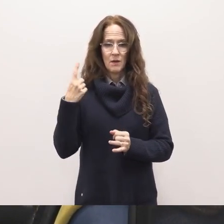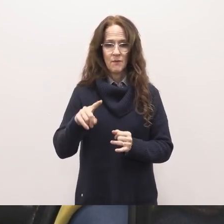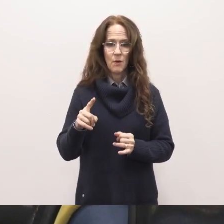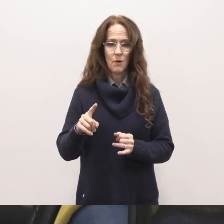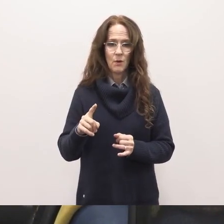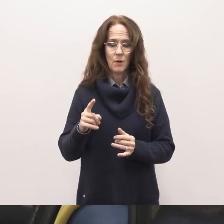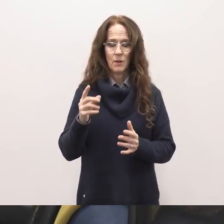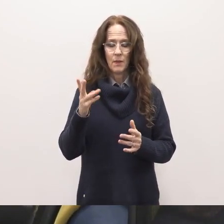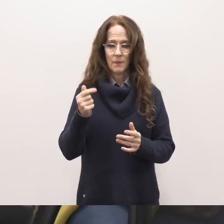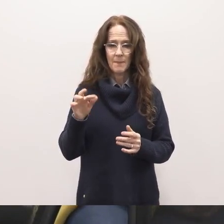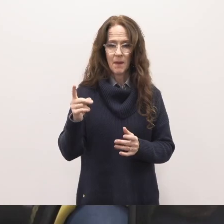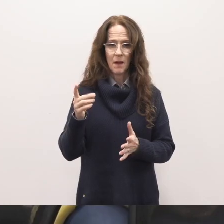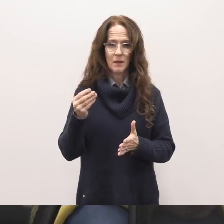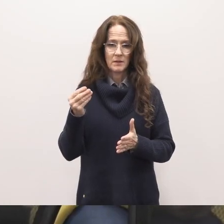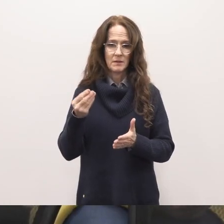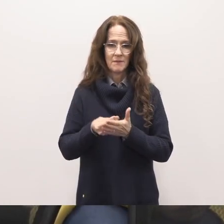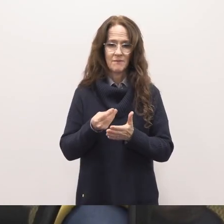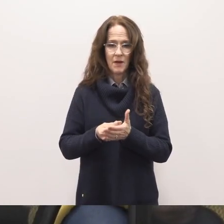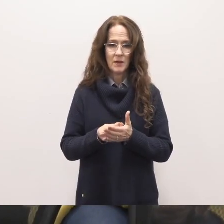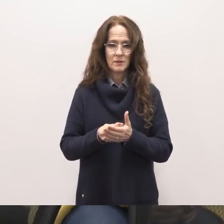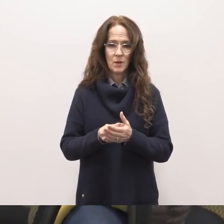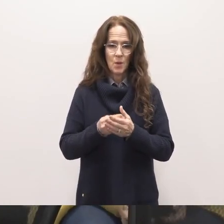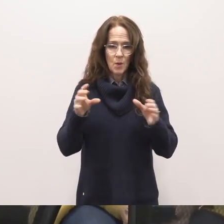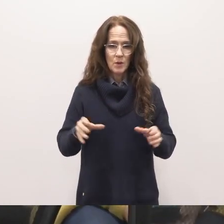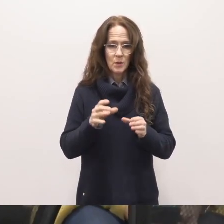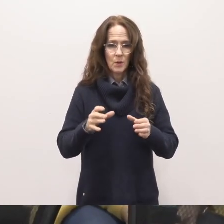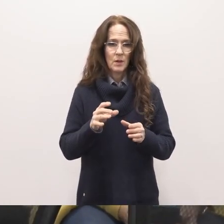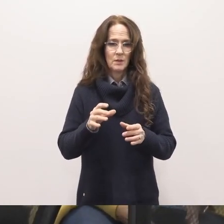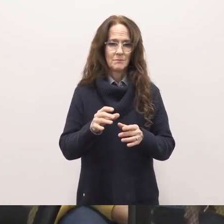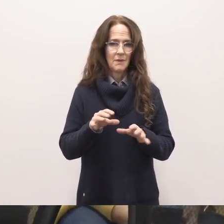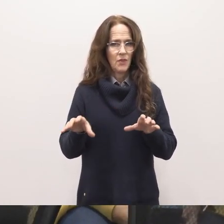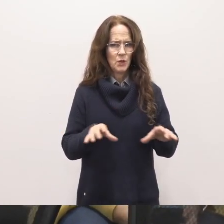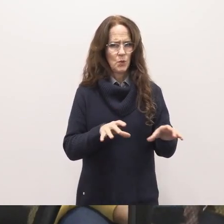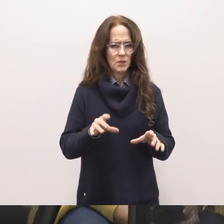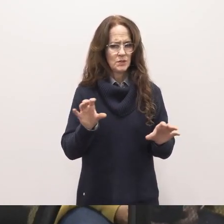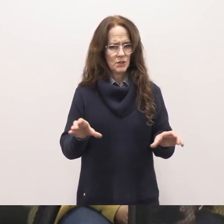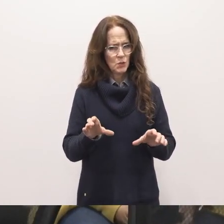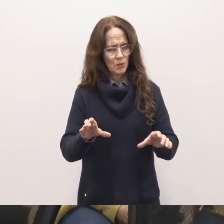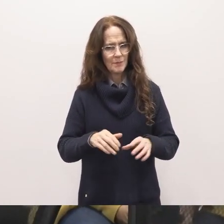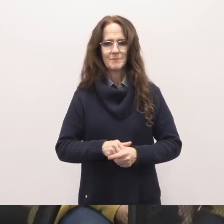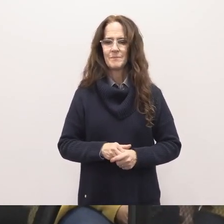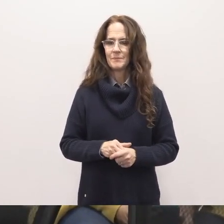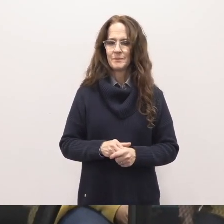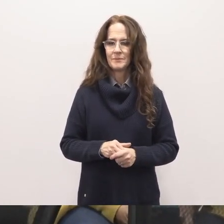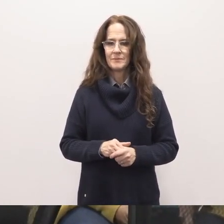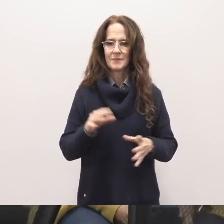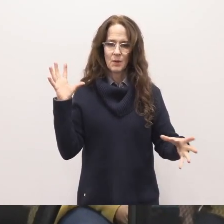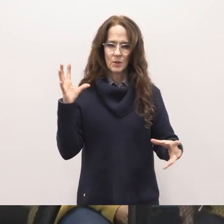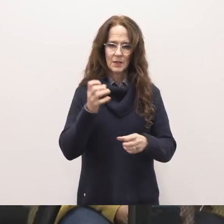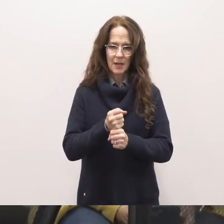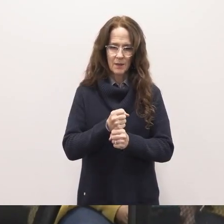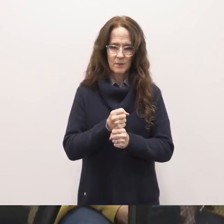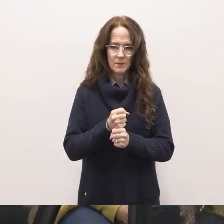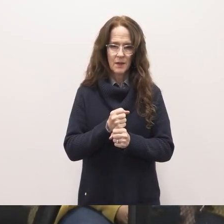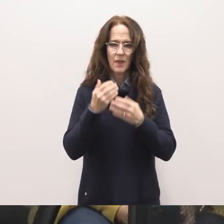they would not be performing the duties that they're performing. So that is a recap. I wanna absolutely thank all the personnel